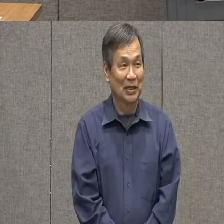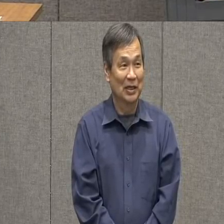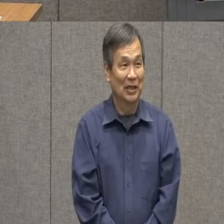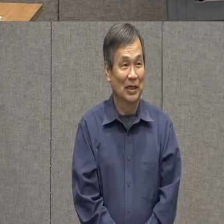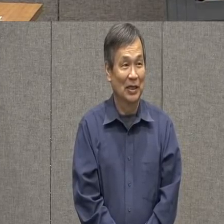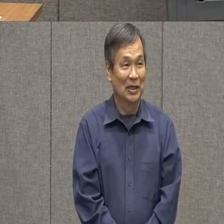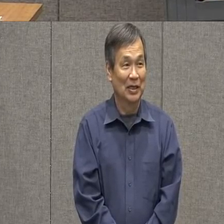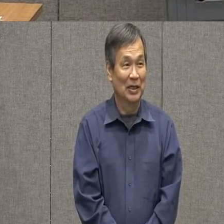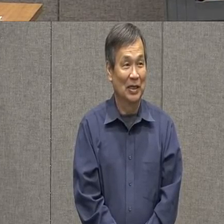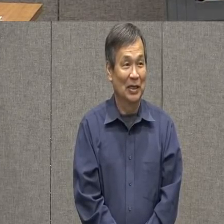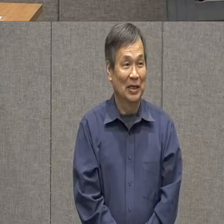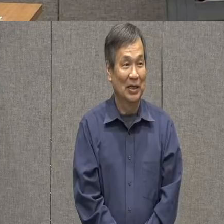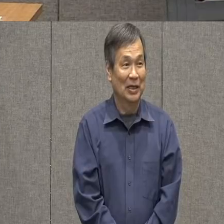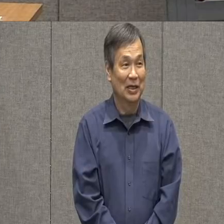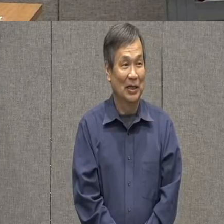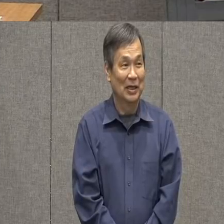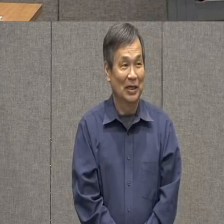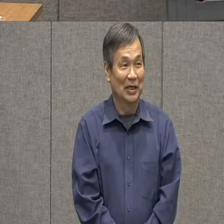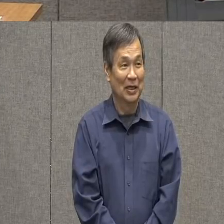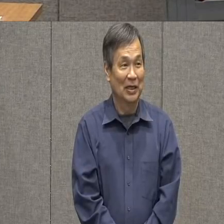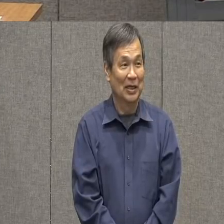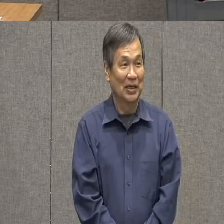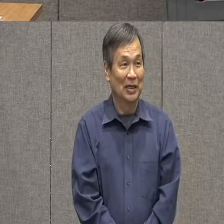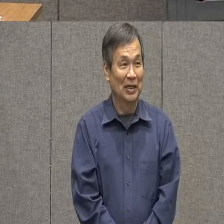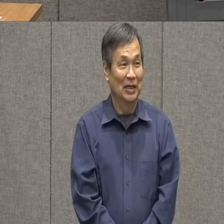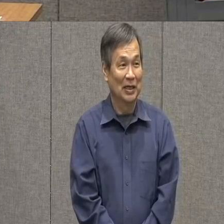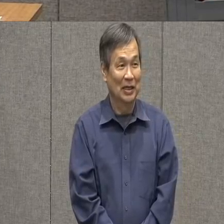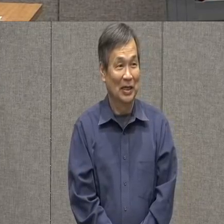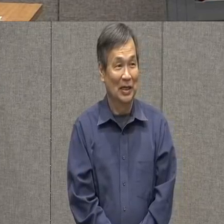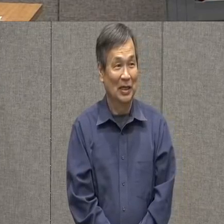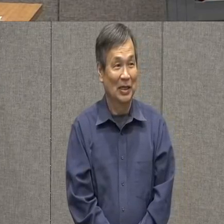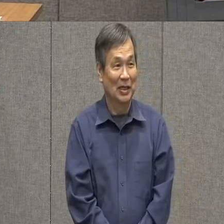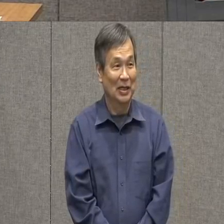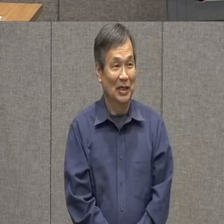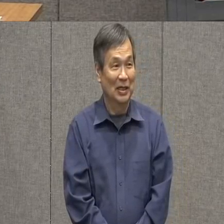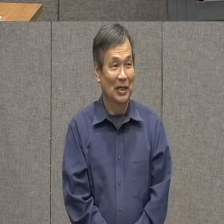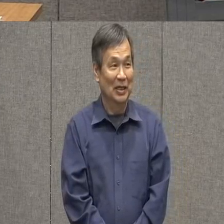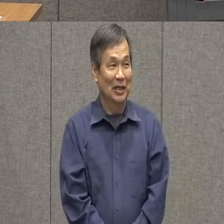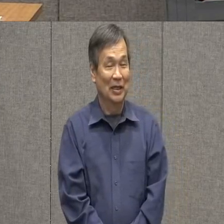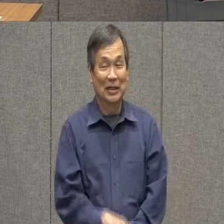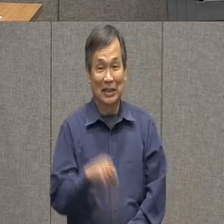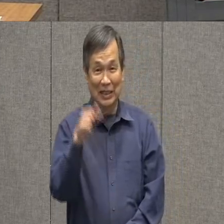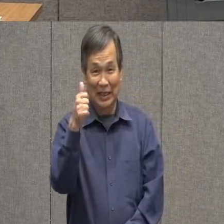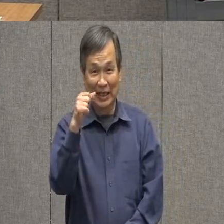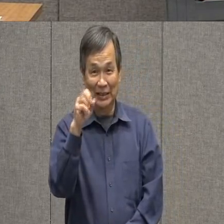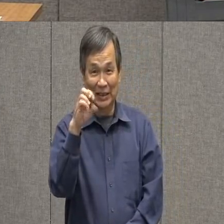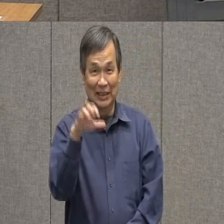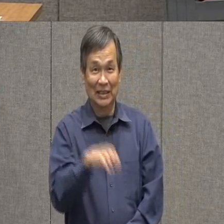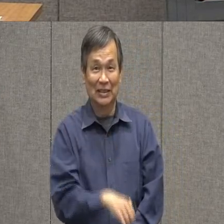So the front leg is angled more and then the feet are both still facing the same way. (gasps)